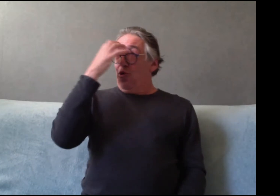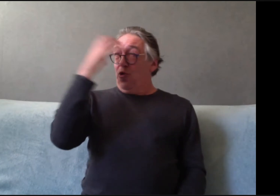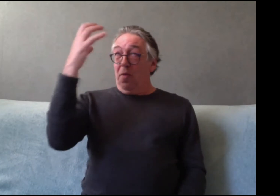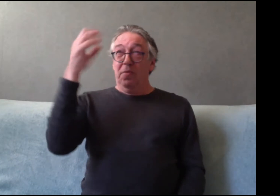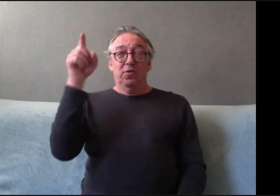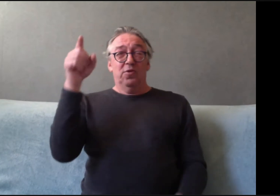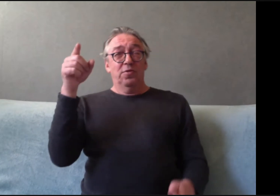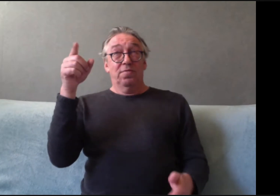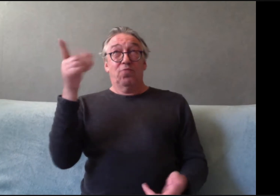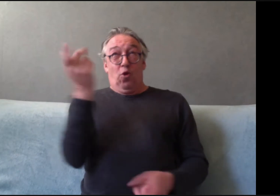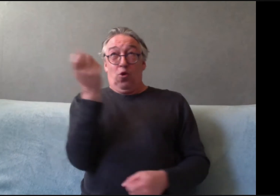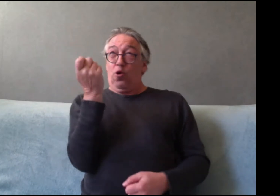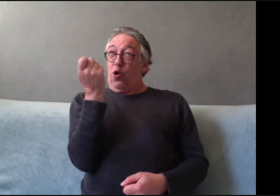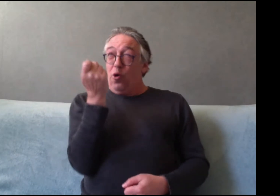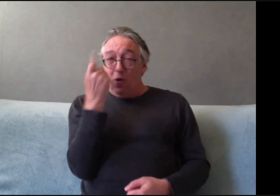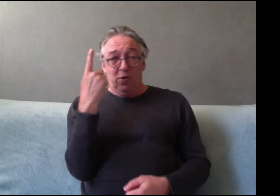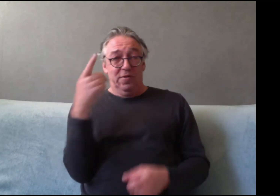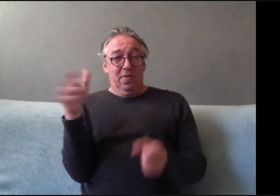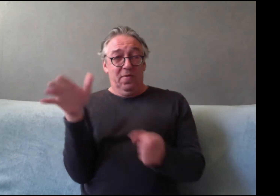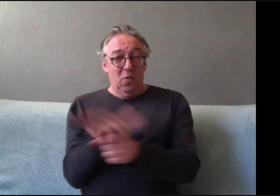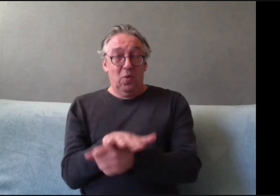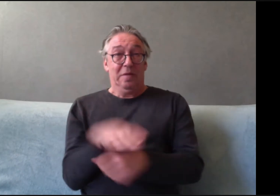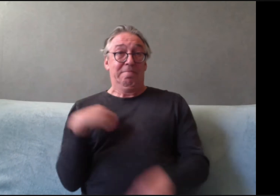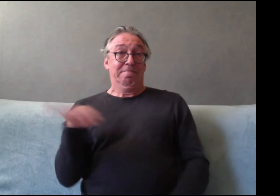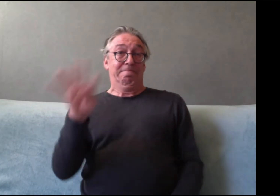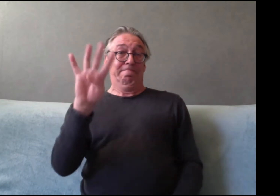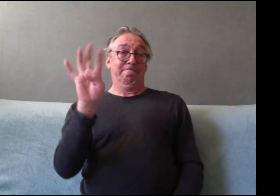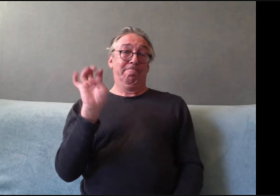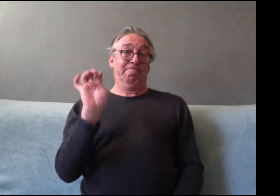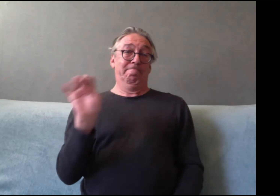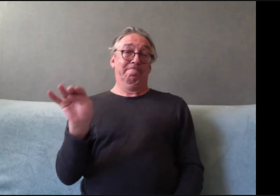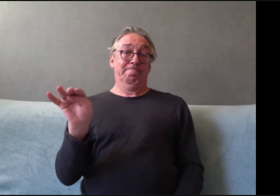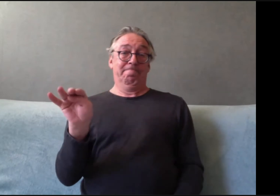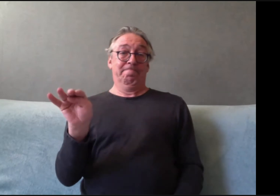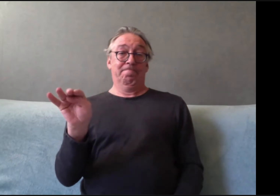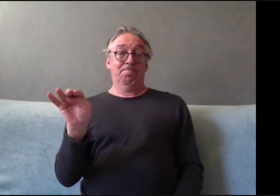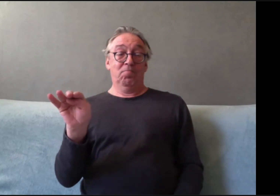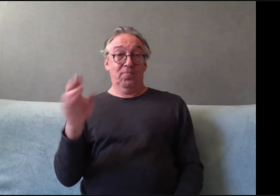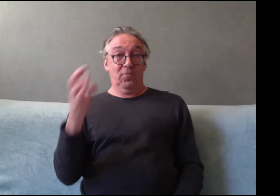when they sign and declare they'll implement.